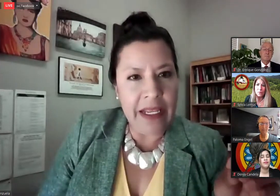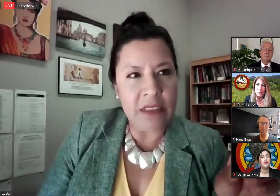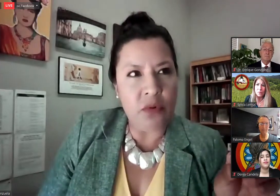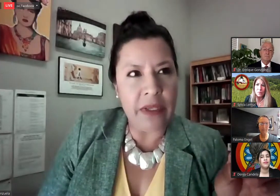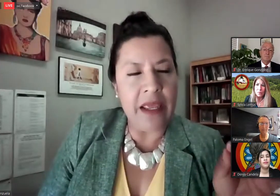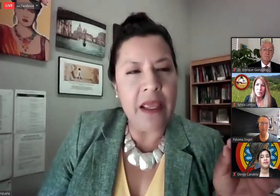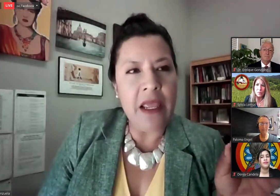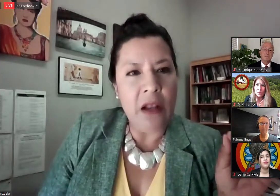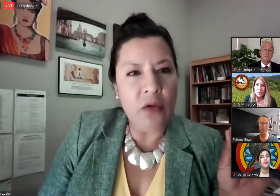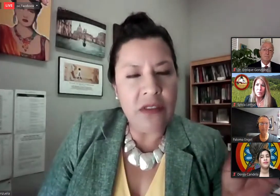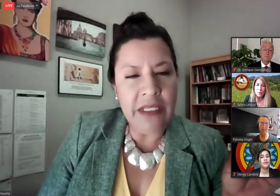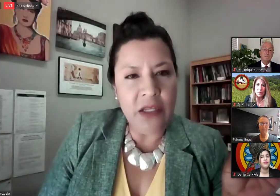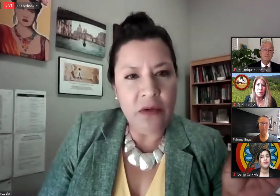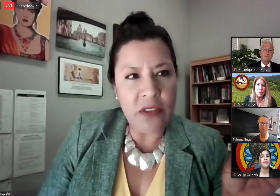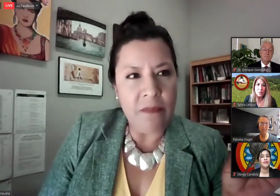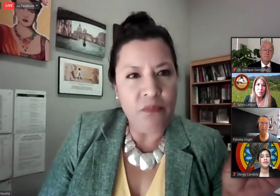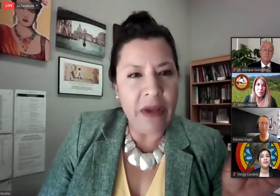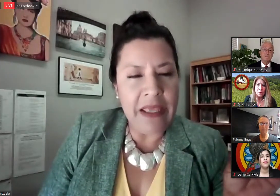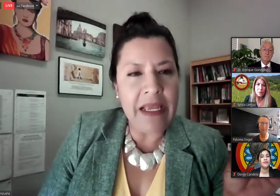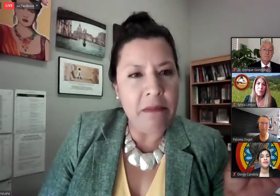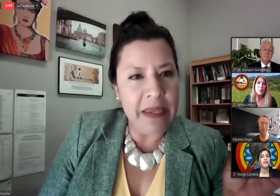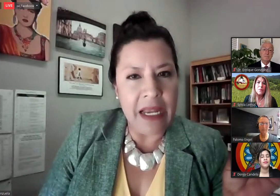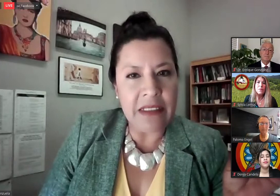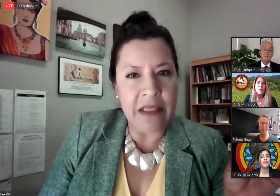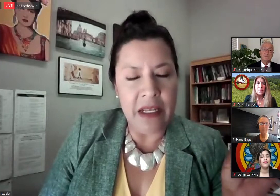And the reason why is because the kids